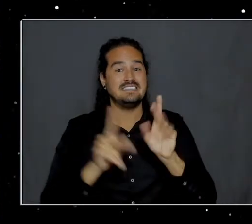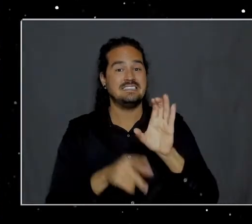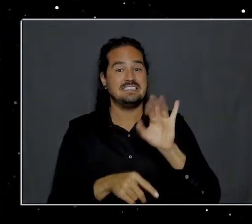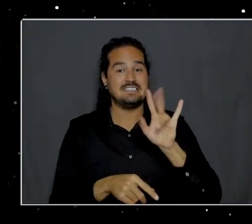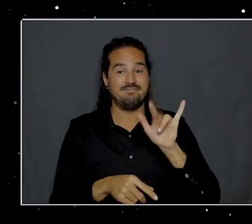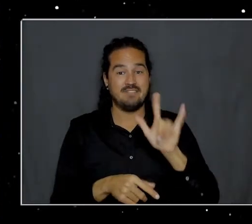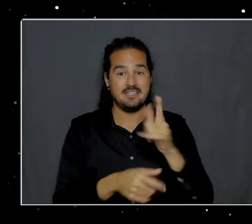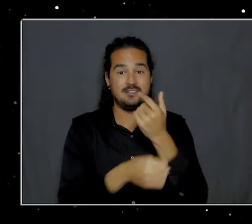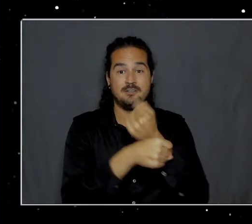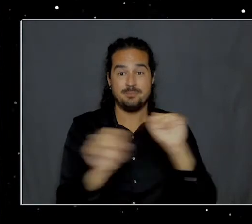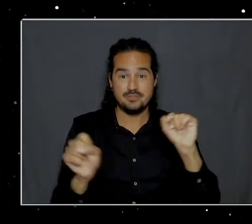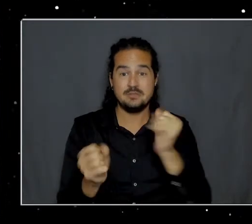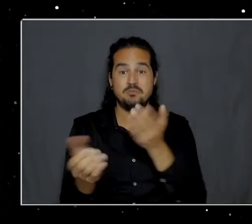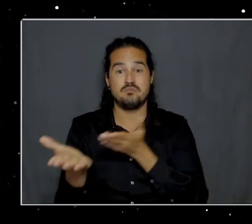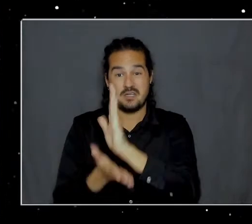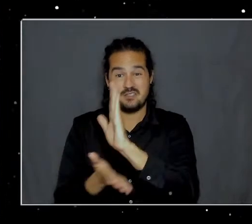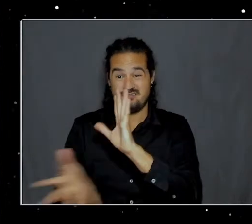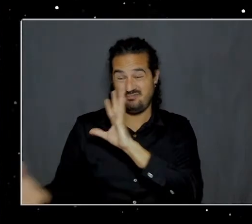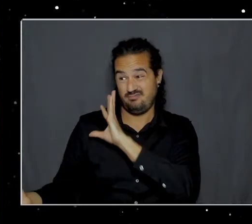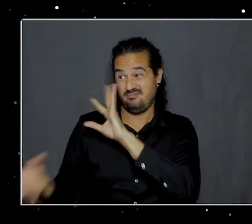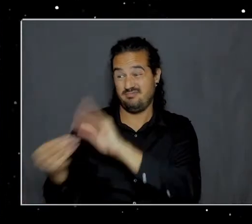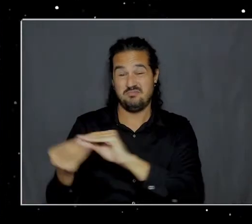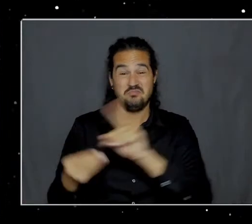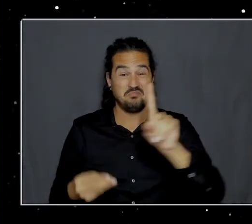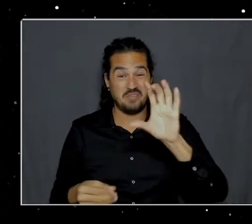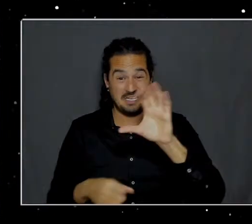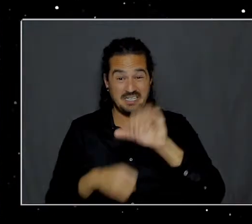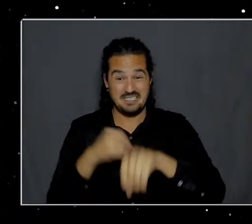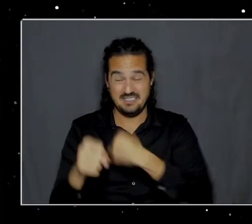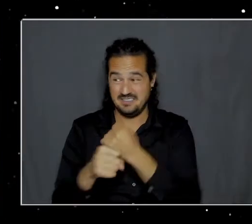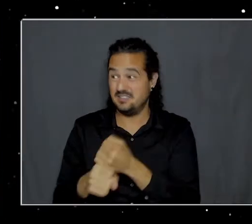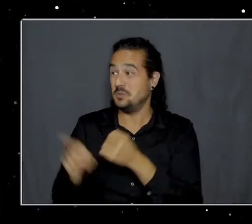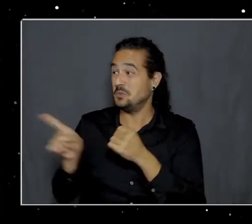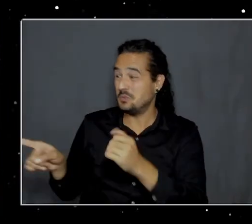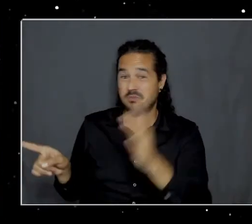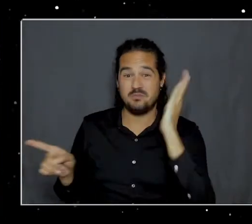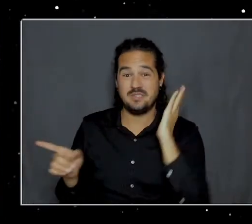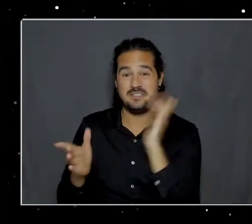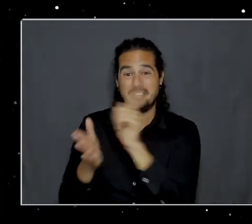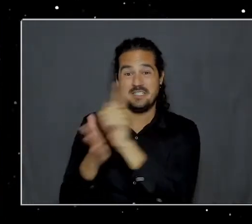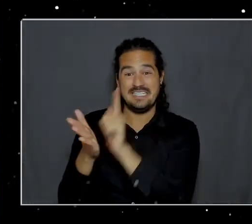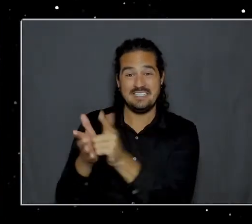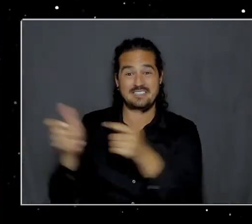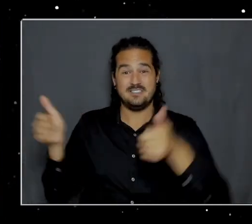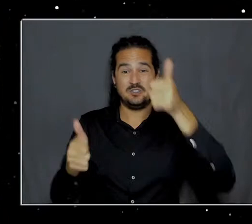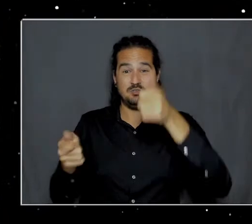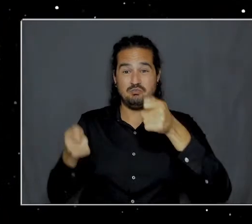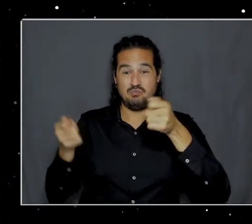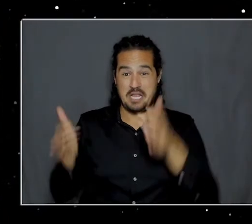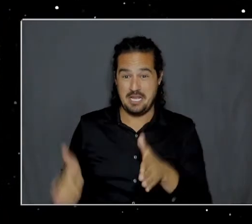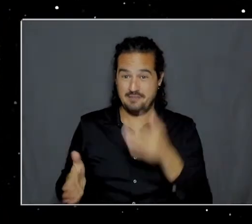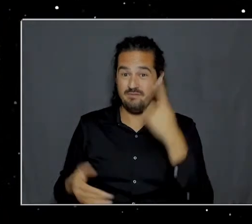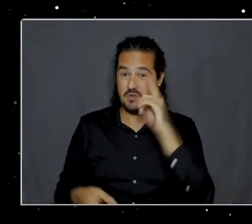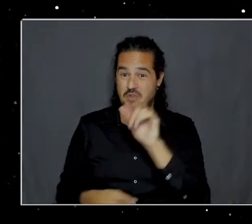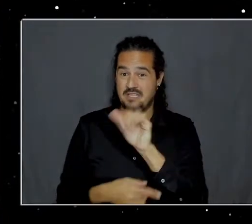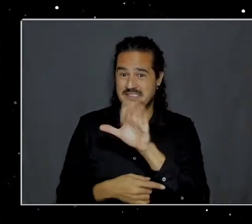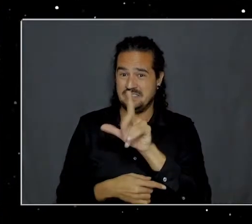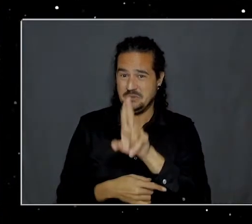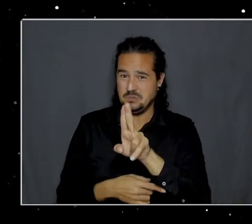HAS, HAS BEEN PROTECTING AND ADVANCING THE CIVIL LIBERTIES AND CIVIL RIGHTS OF PEOPLE IN THIS COUNTRY FOR MORE THAN 100 YEARS. IN FACT, AT ONE TIME YOU WERE